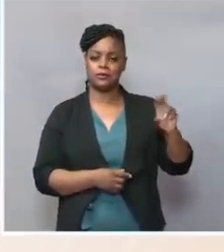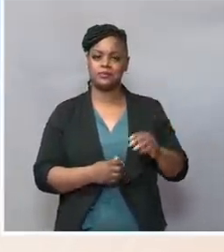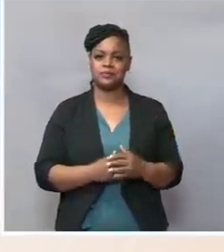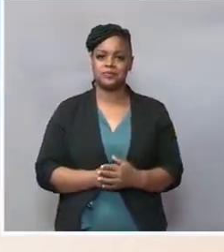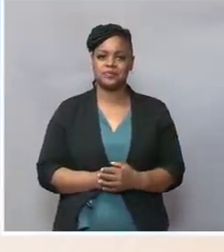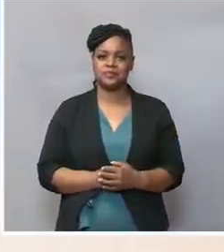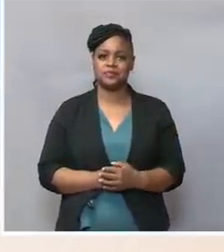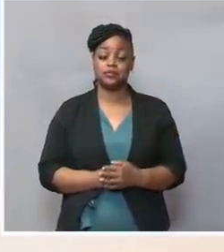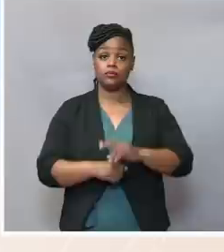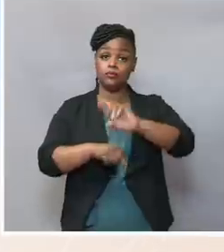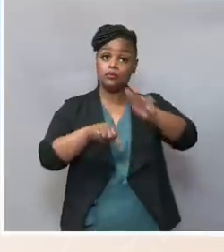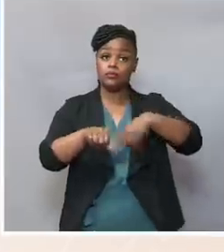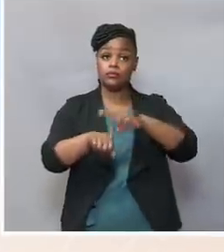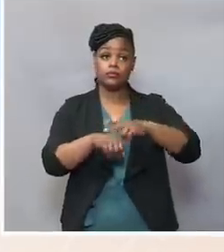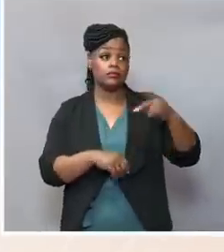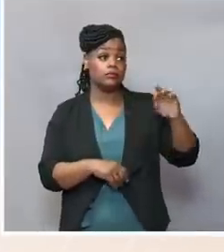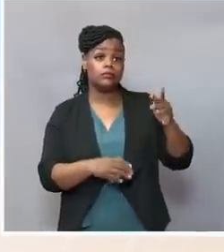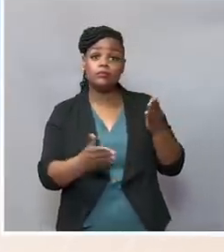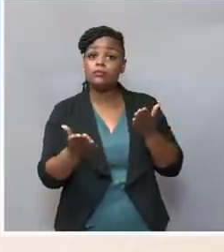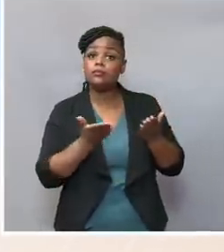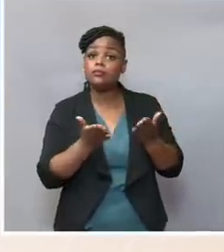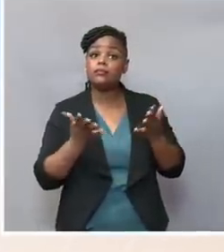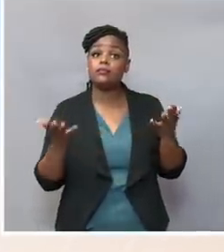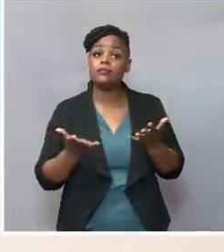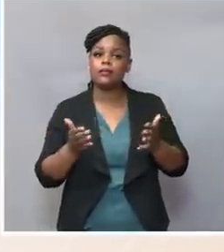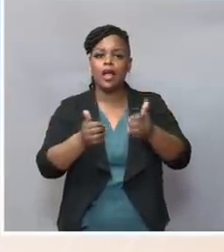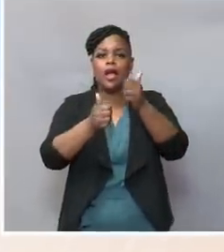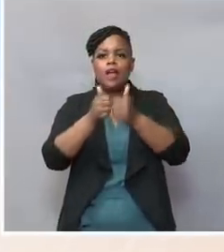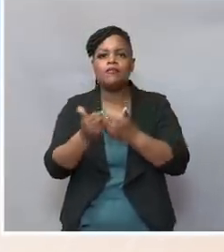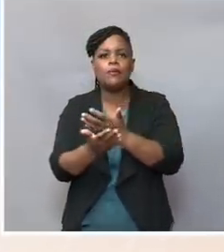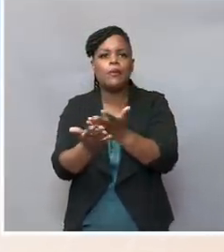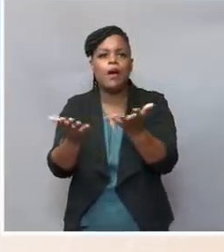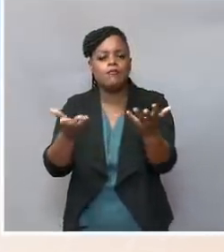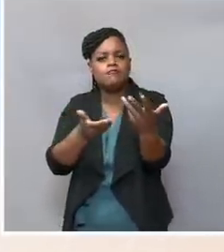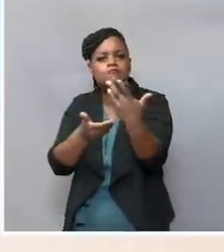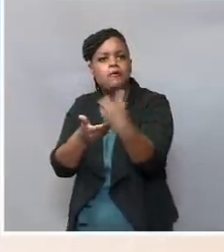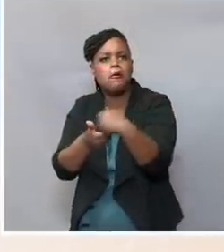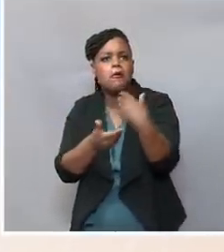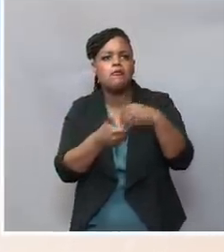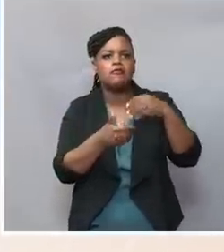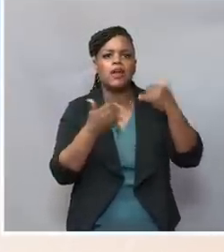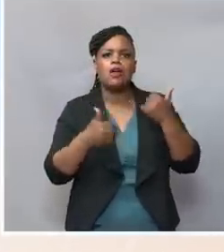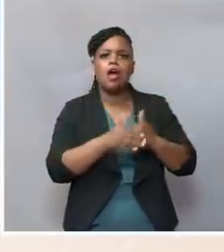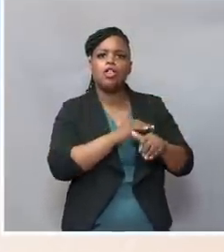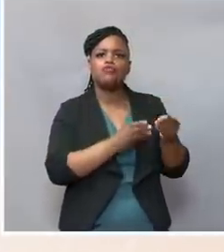in the National Underground Railroad Network to Freedom Program. We are so grateful for your efforts